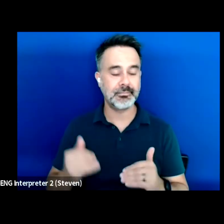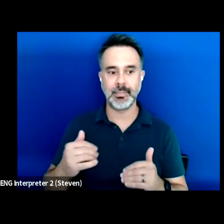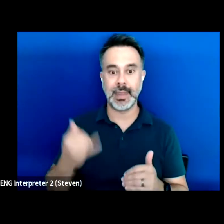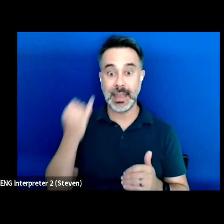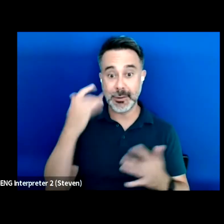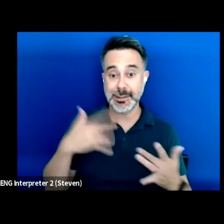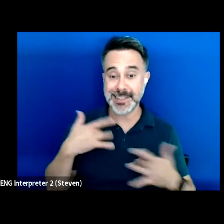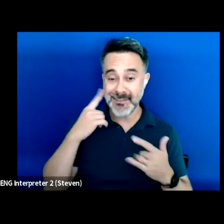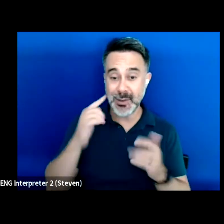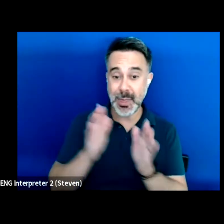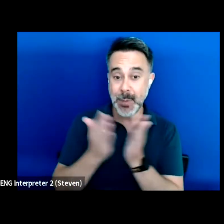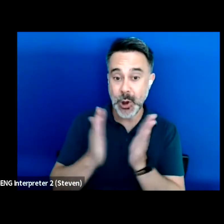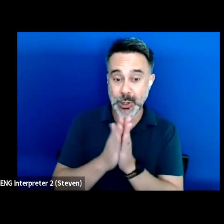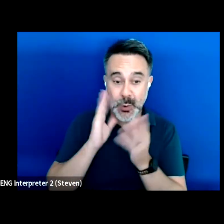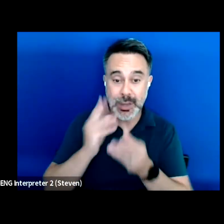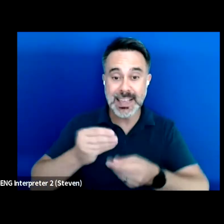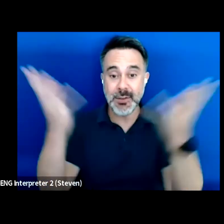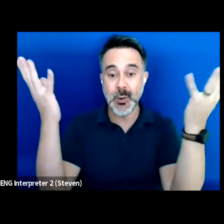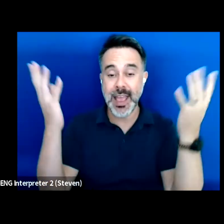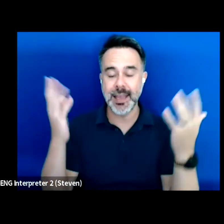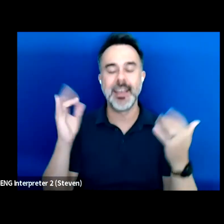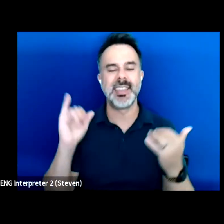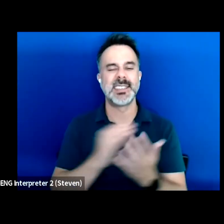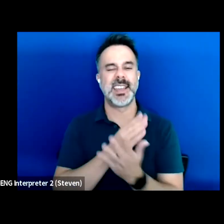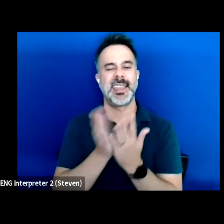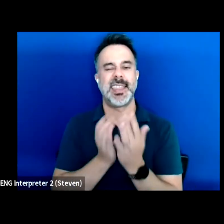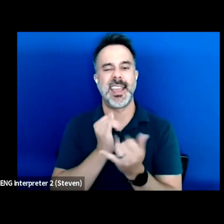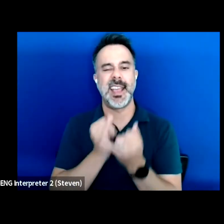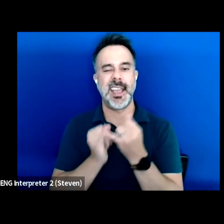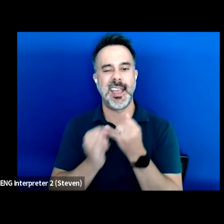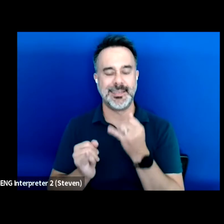I'd like to provide an audio description of myself.